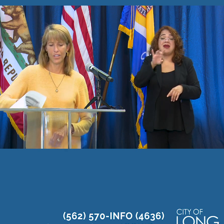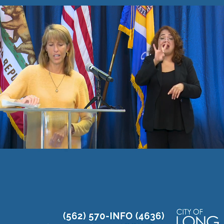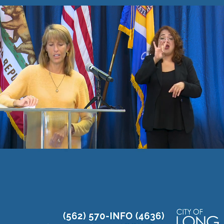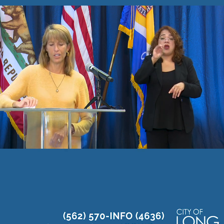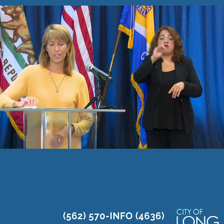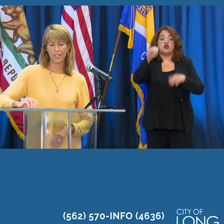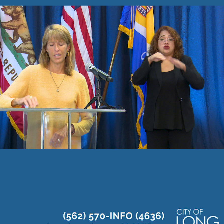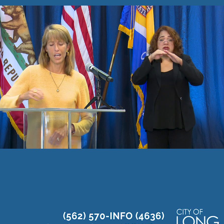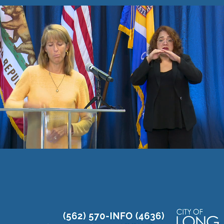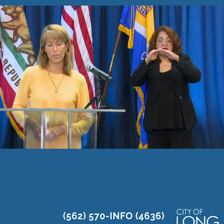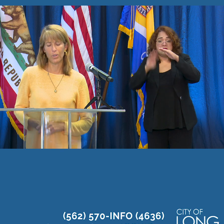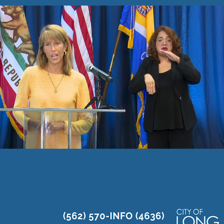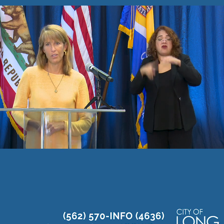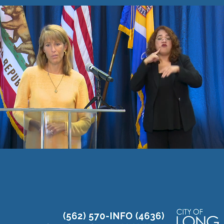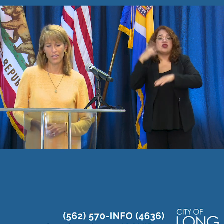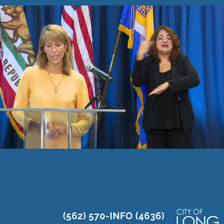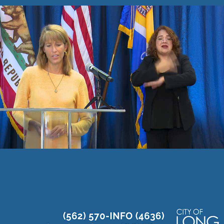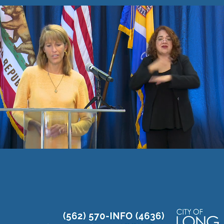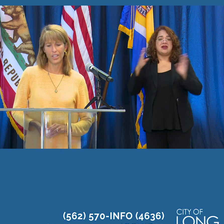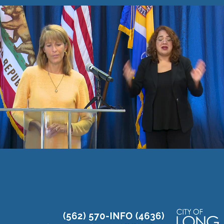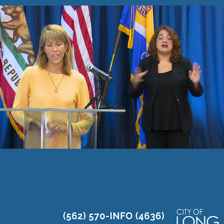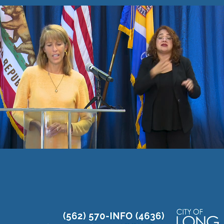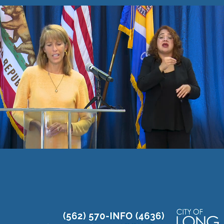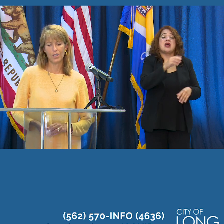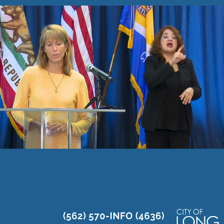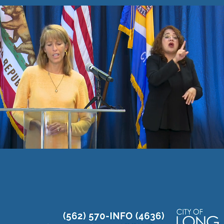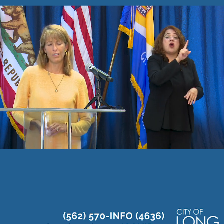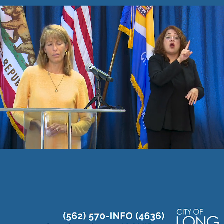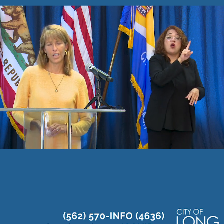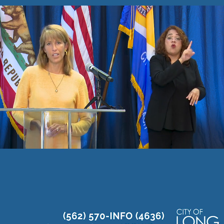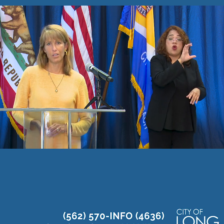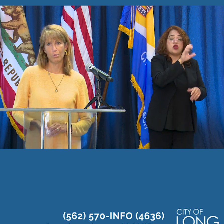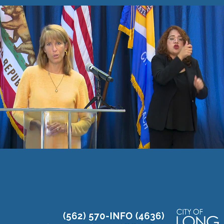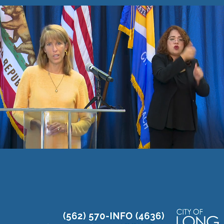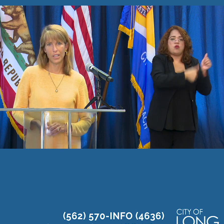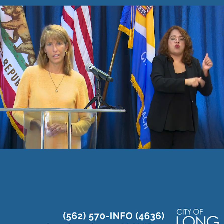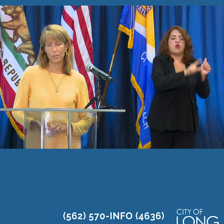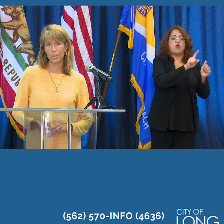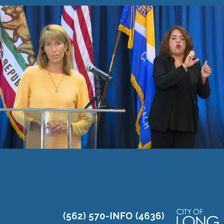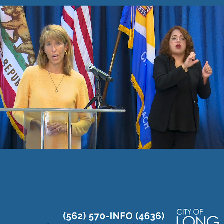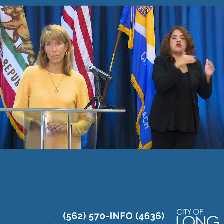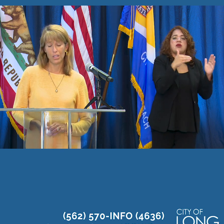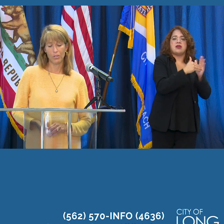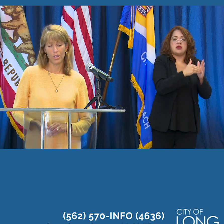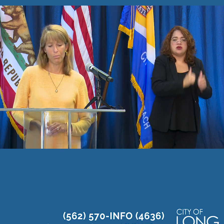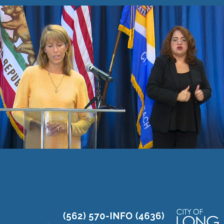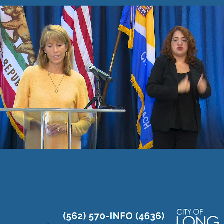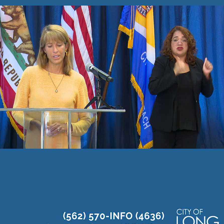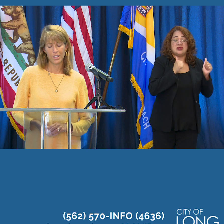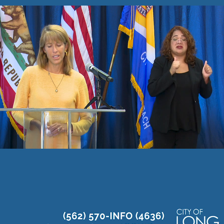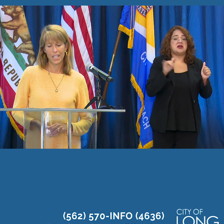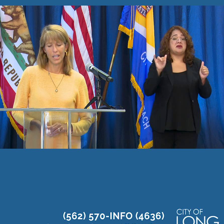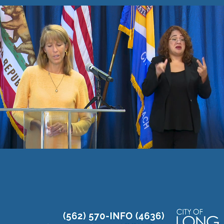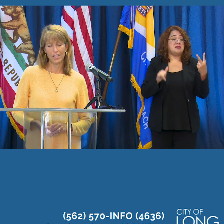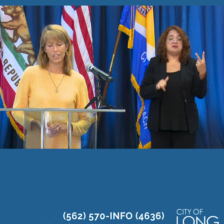than a 100 per 100 residents. Even with the under reporting, we do not meet those numbers. We continue